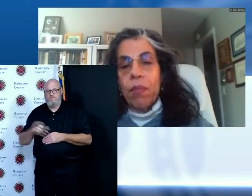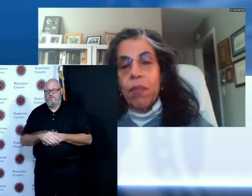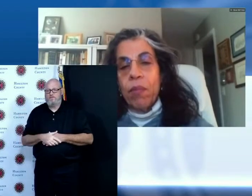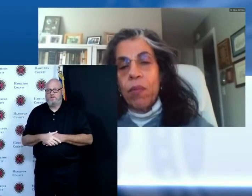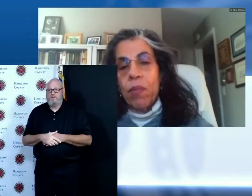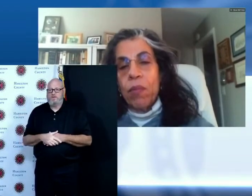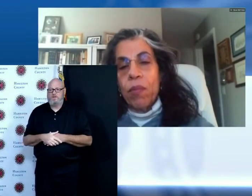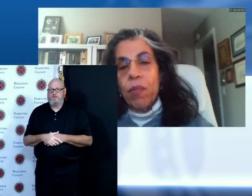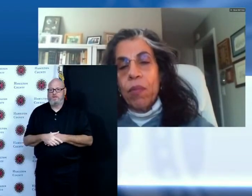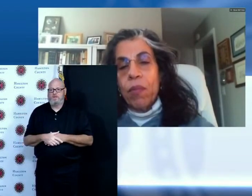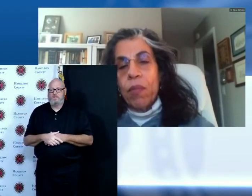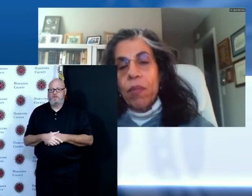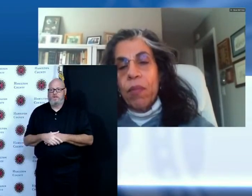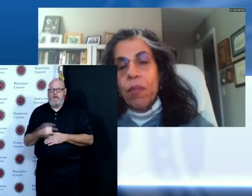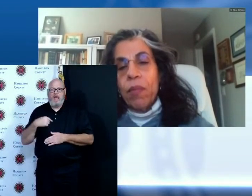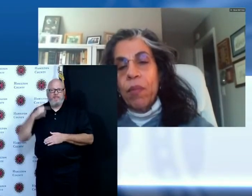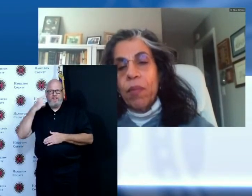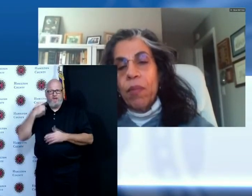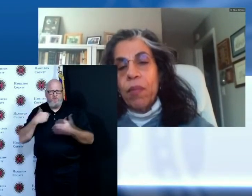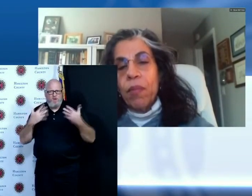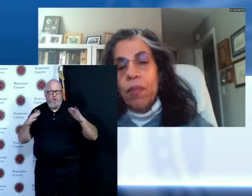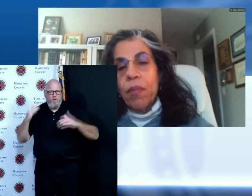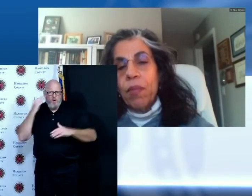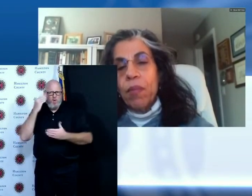thank you Commissioner Driehaus